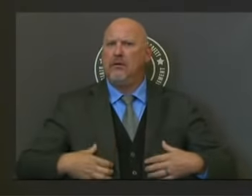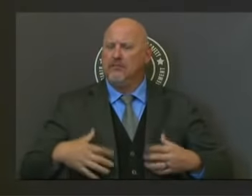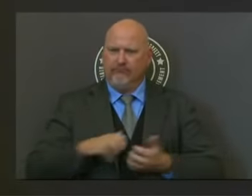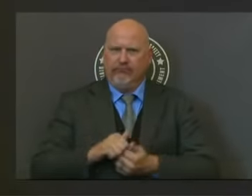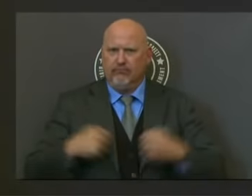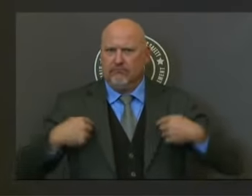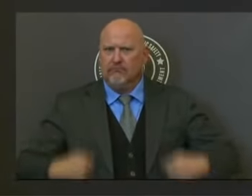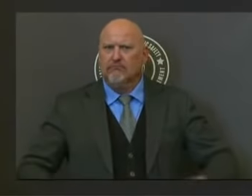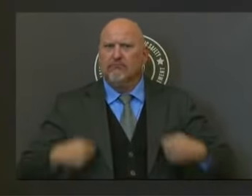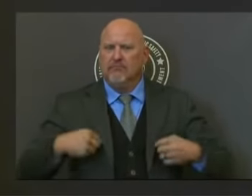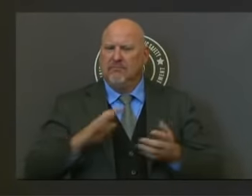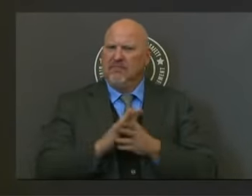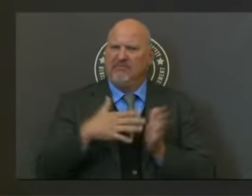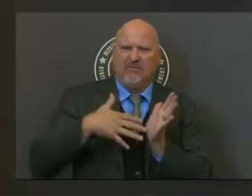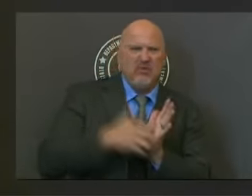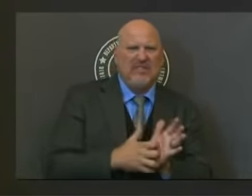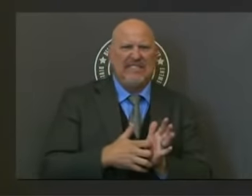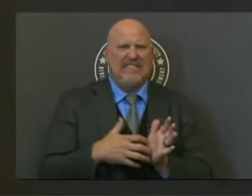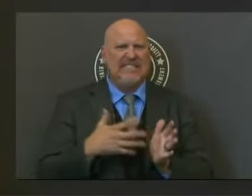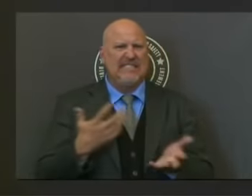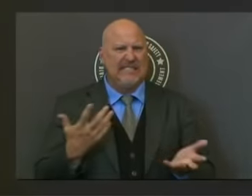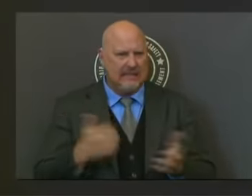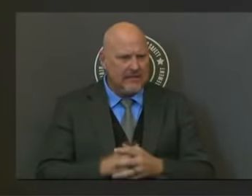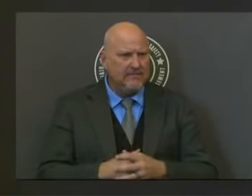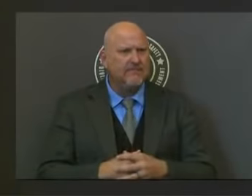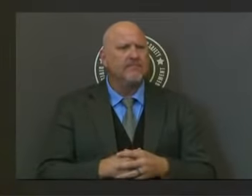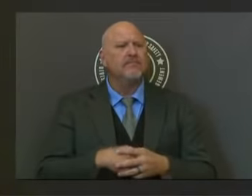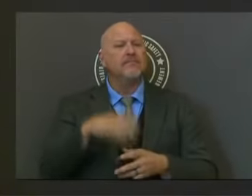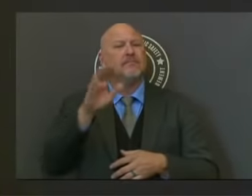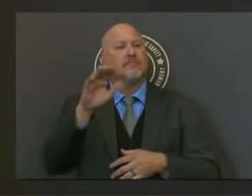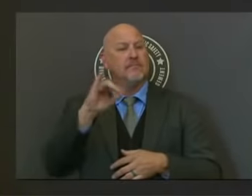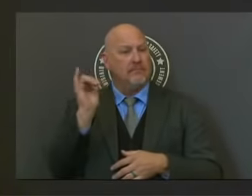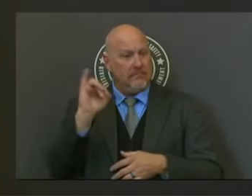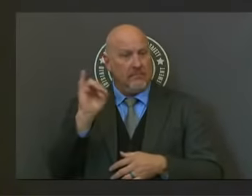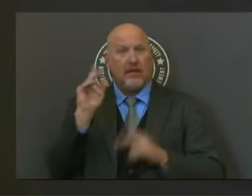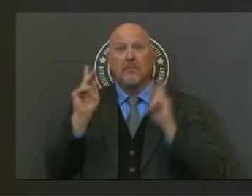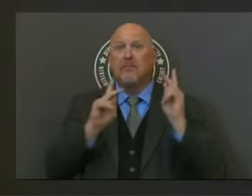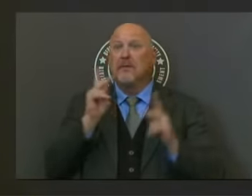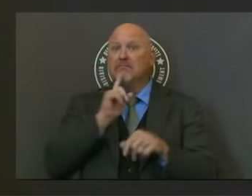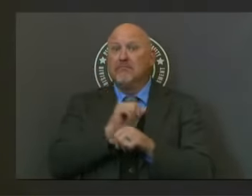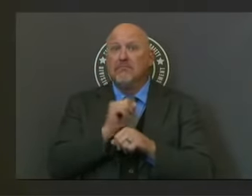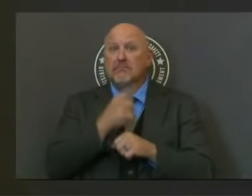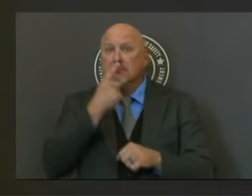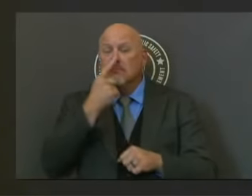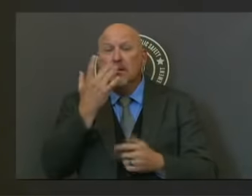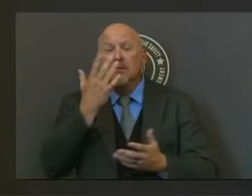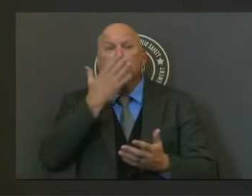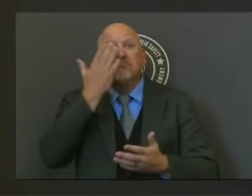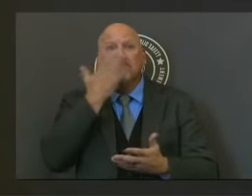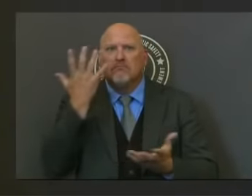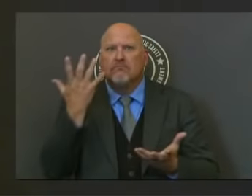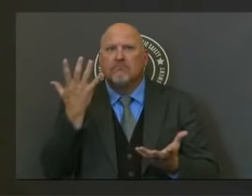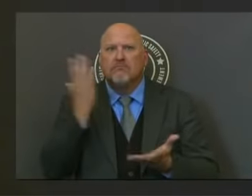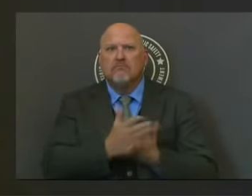of smell and sense of taste either all or a